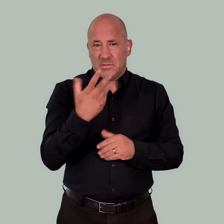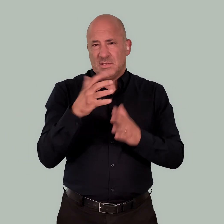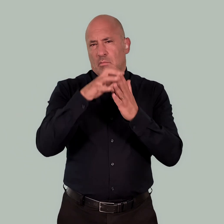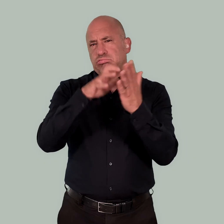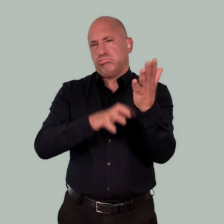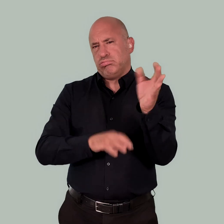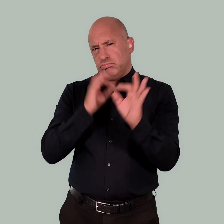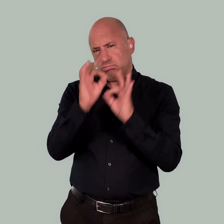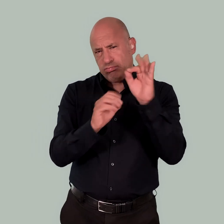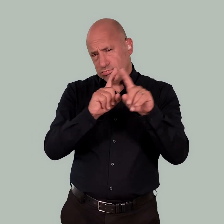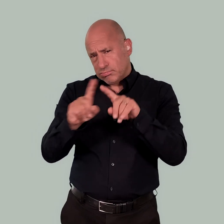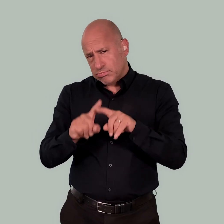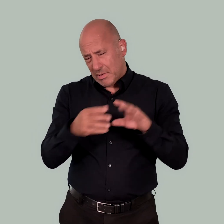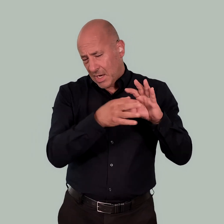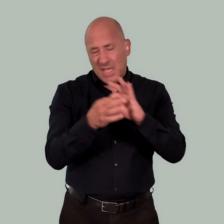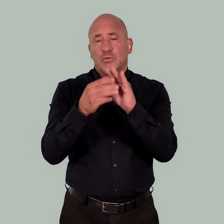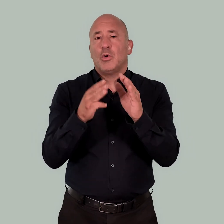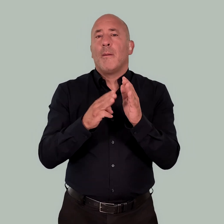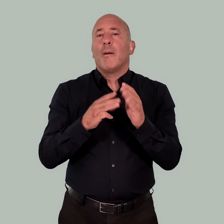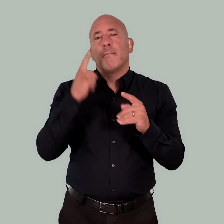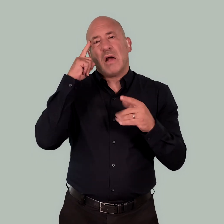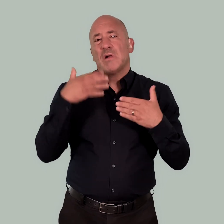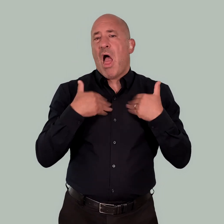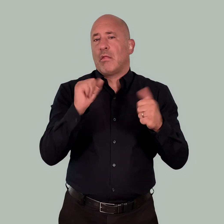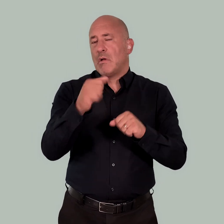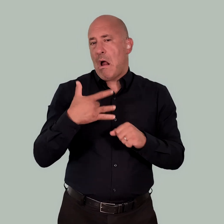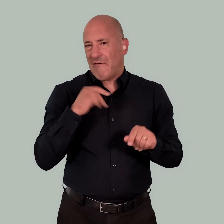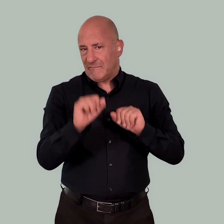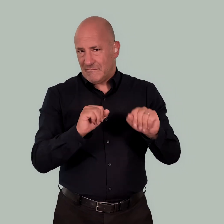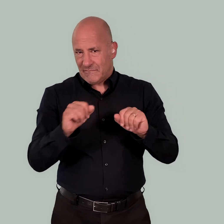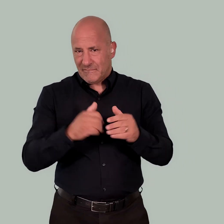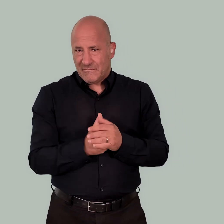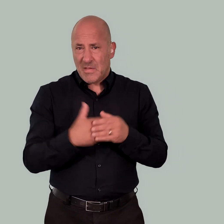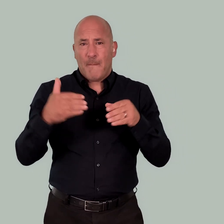the first is a long questionnaire covering aspects of life which are linked to mental health.